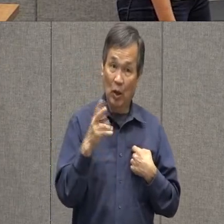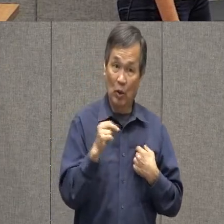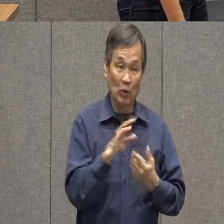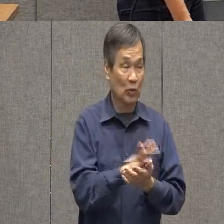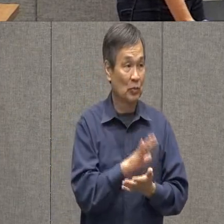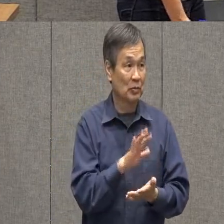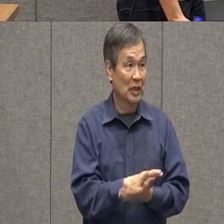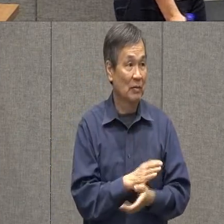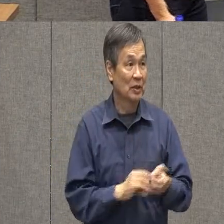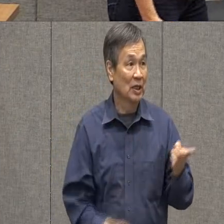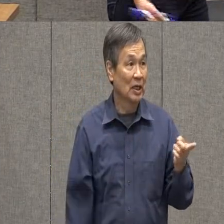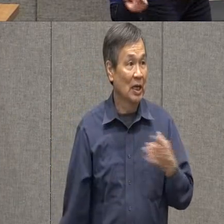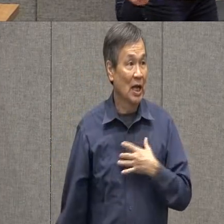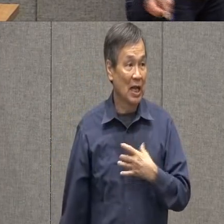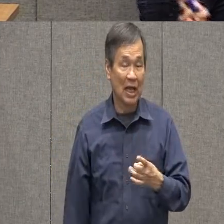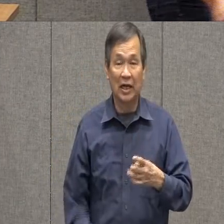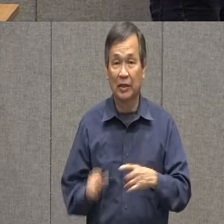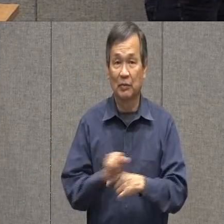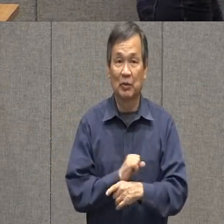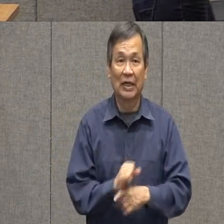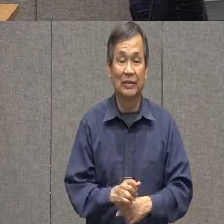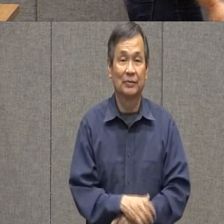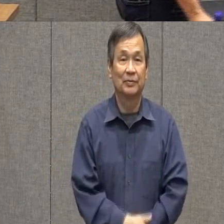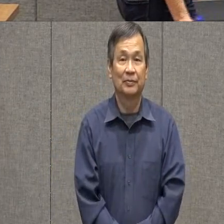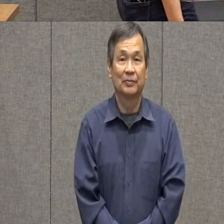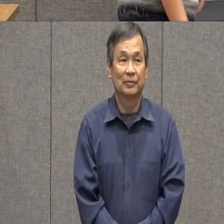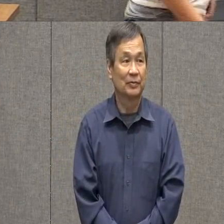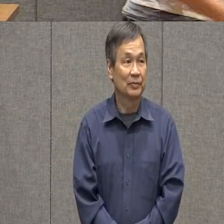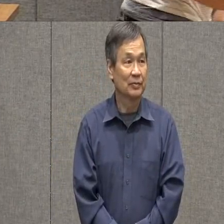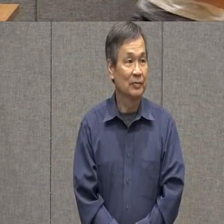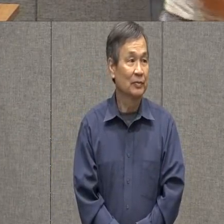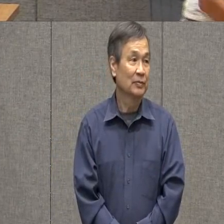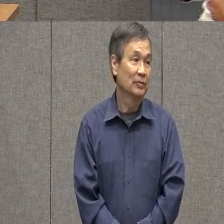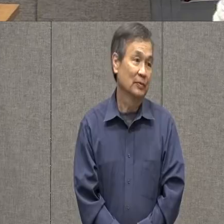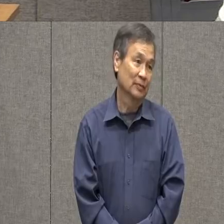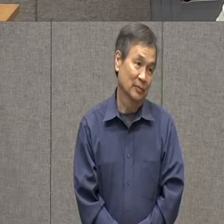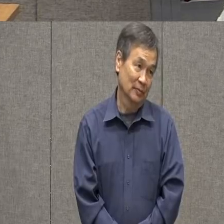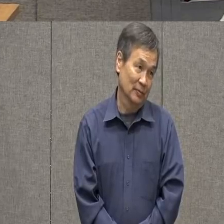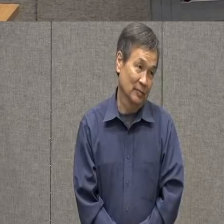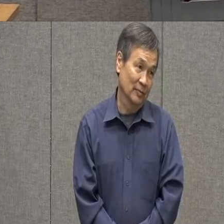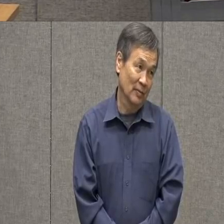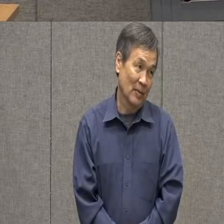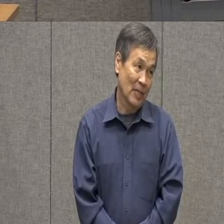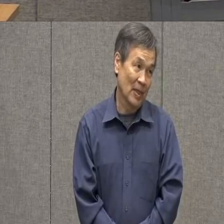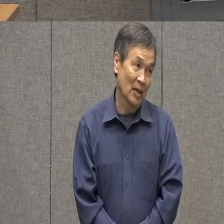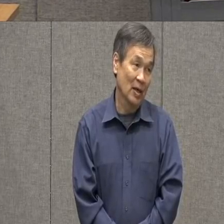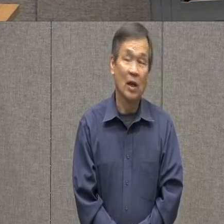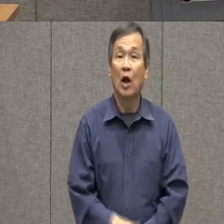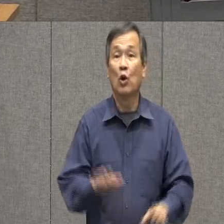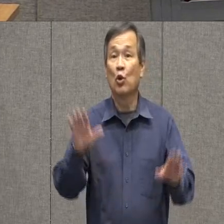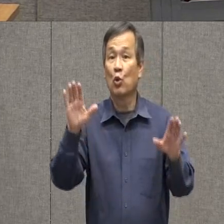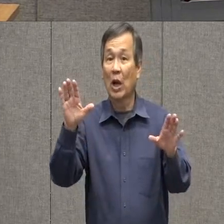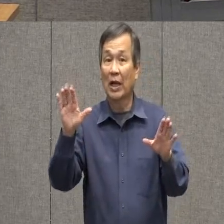because this is all practice anyways. Okay, Ms. Ley, ready? I'm ready. Like that? Is that okay? That is great.